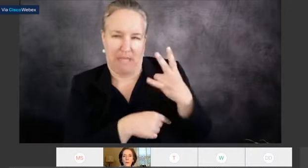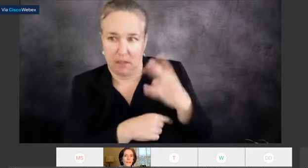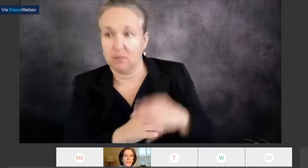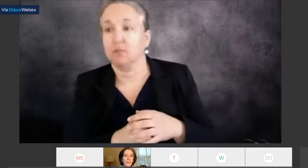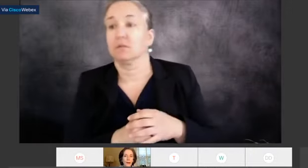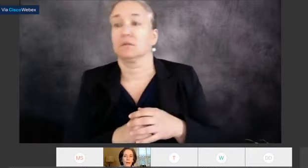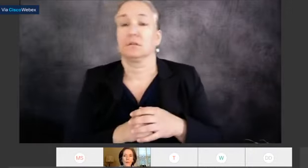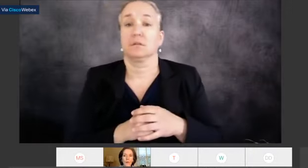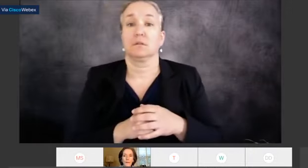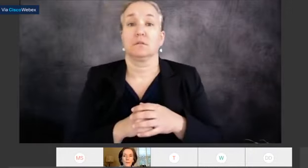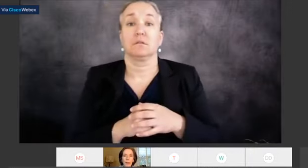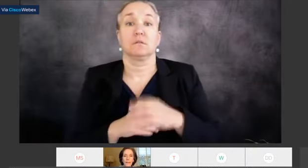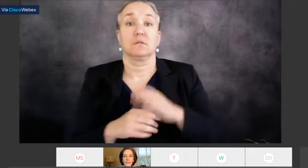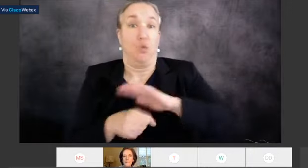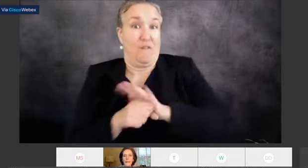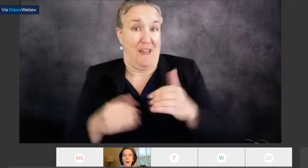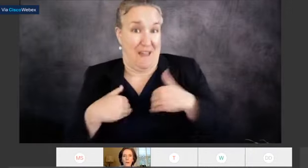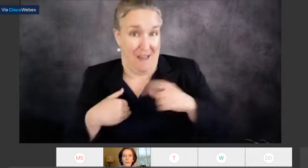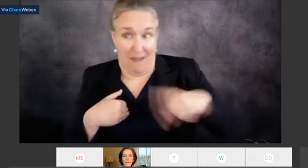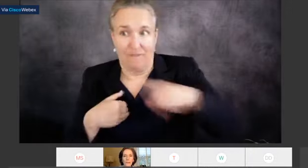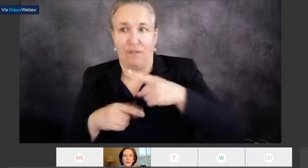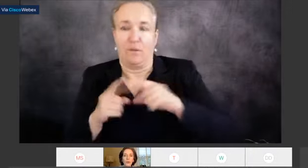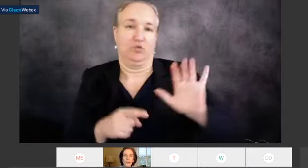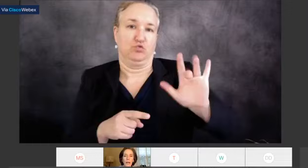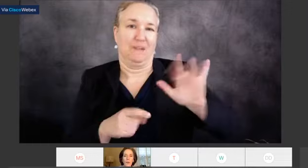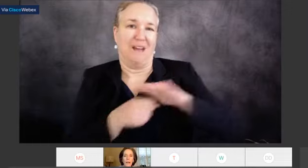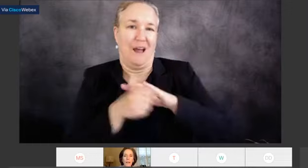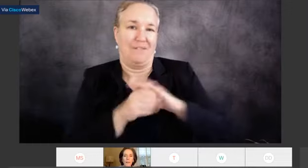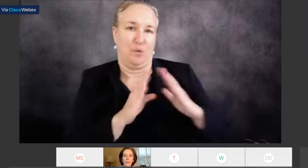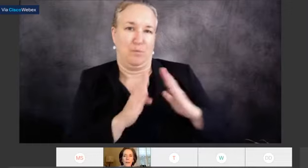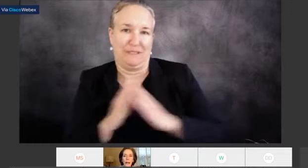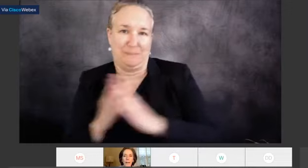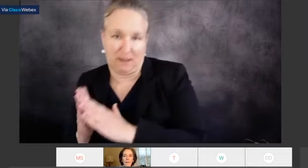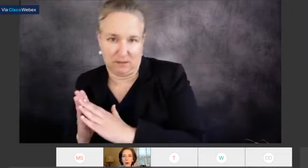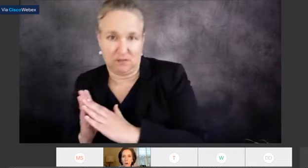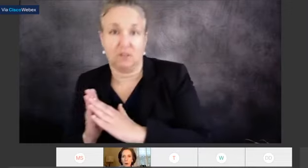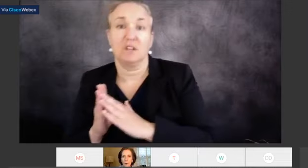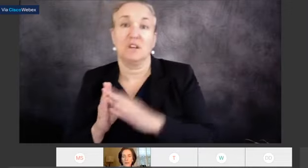25 municipalities all 62 montgomery county municipalities are home to